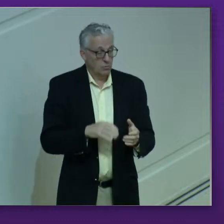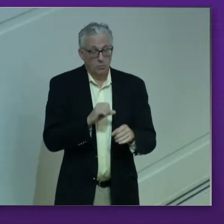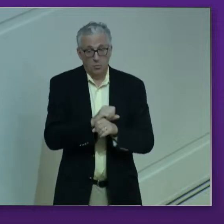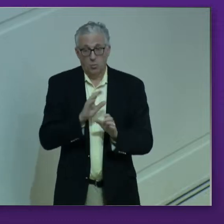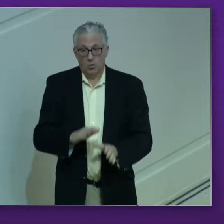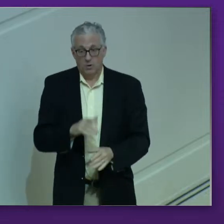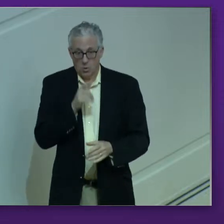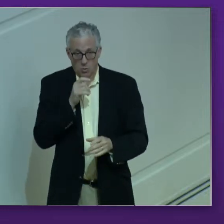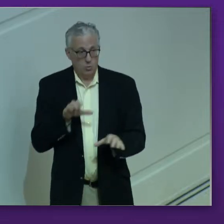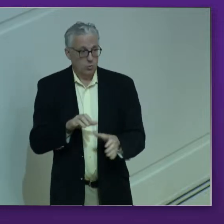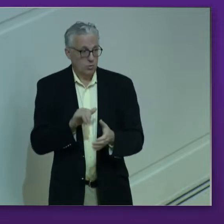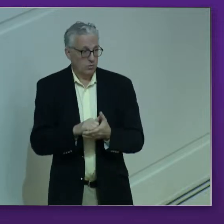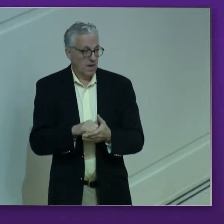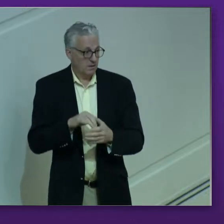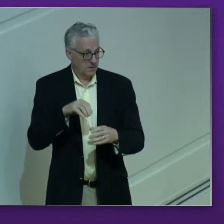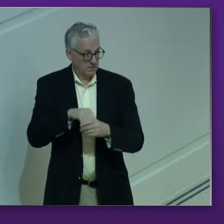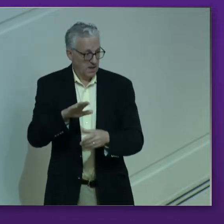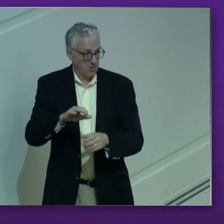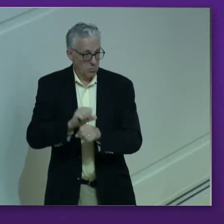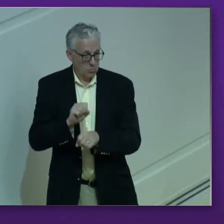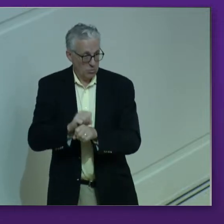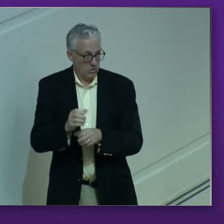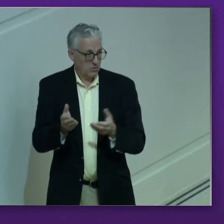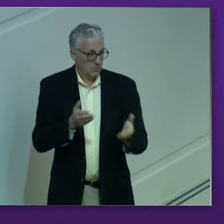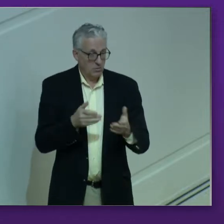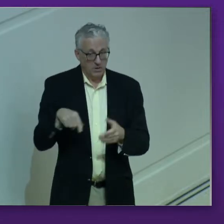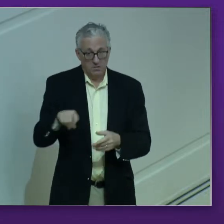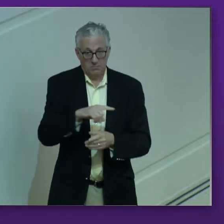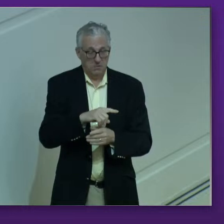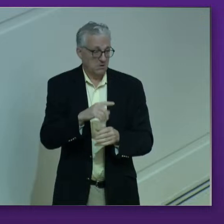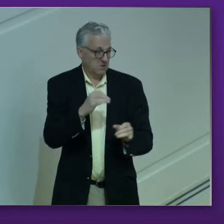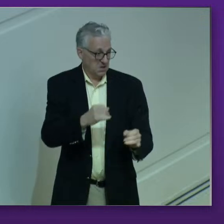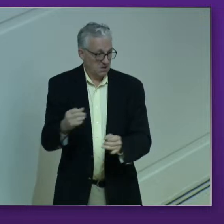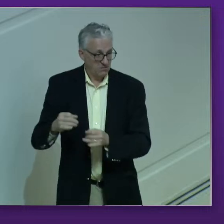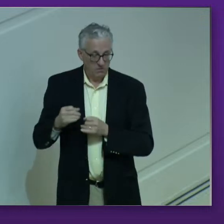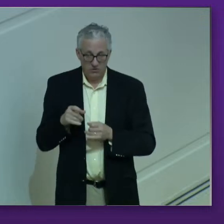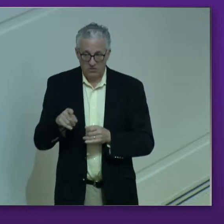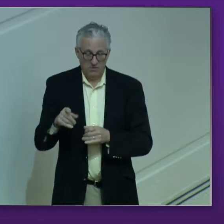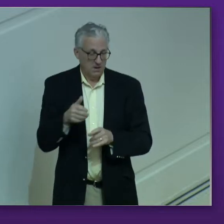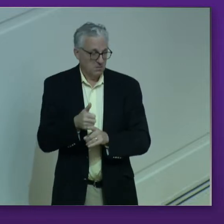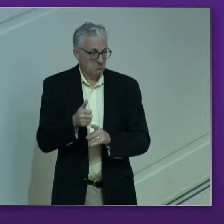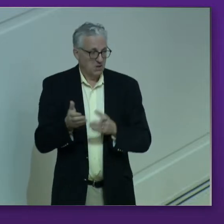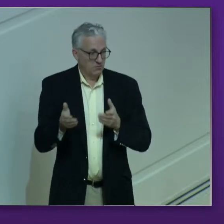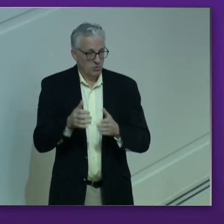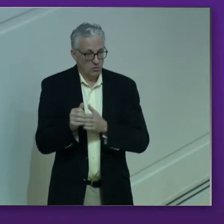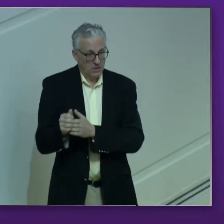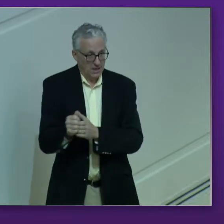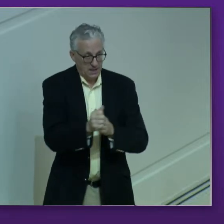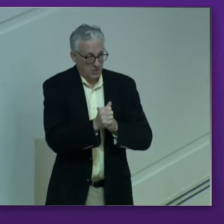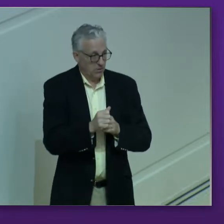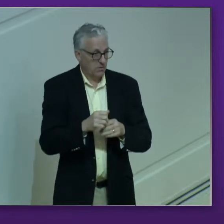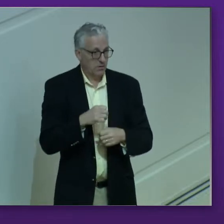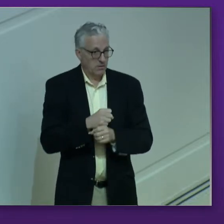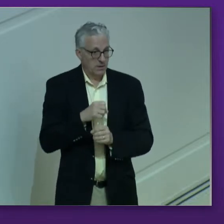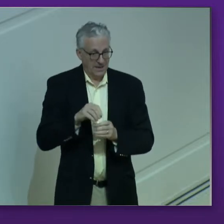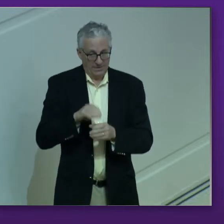2013 THE OFFICE OF EQUITY INCLUSION CREATED EXCELLENCE AND EQUITY AWARDS TO RECOGNIZE